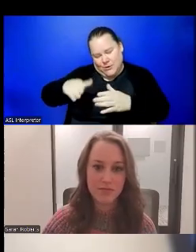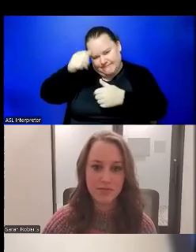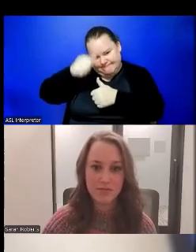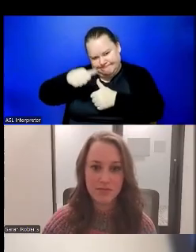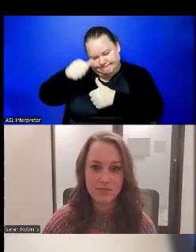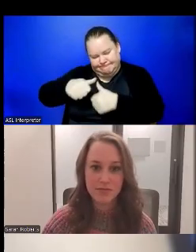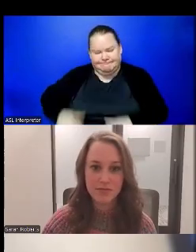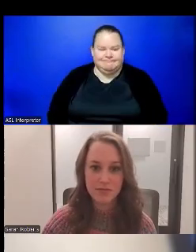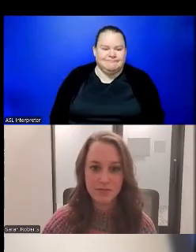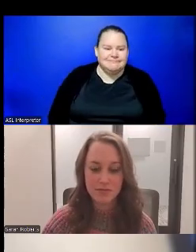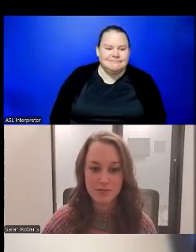All right, next slide.